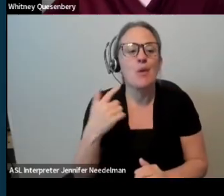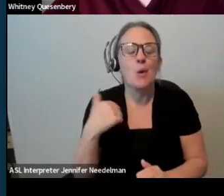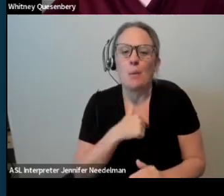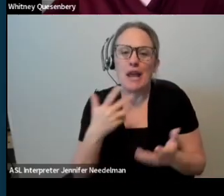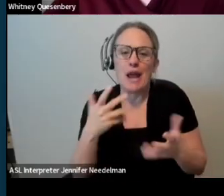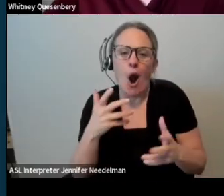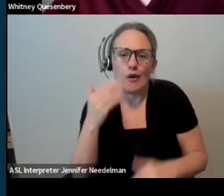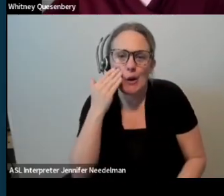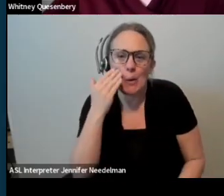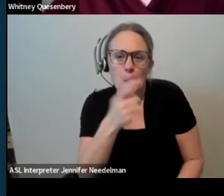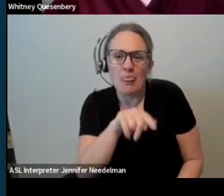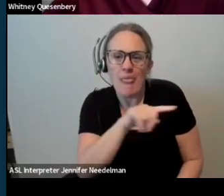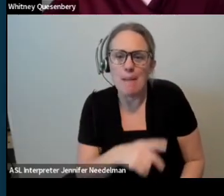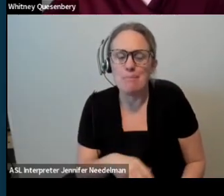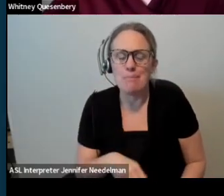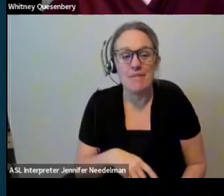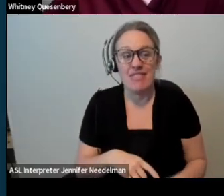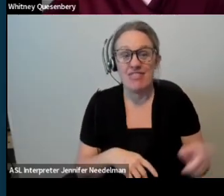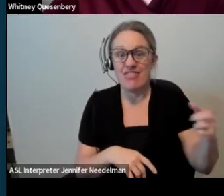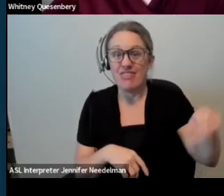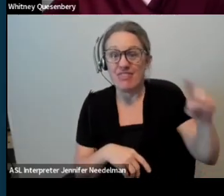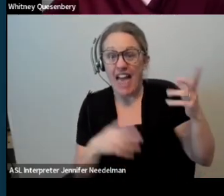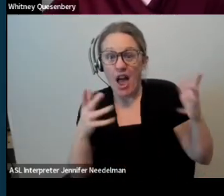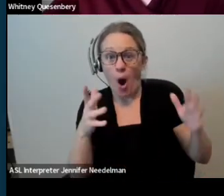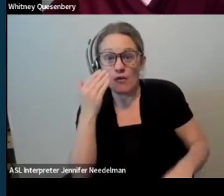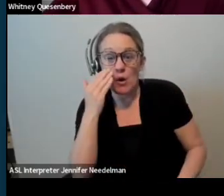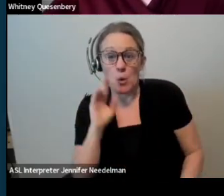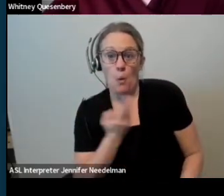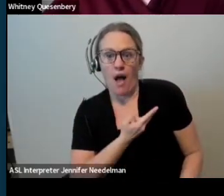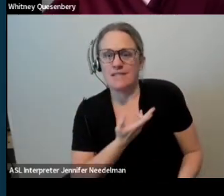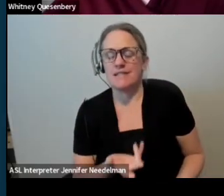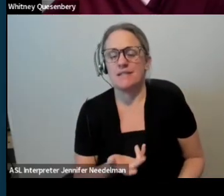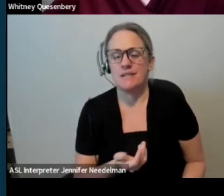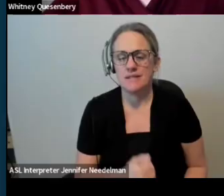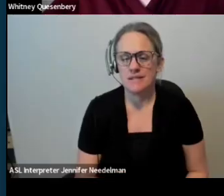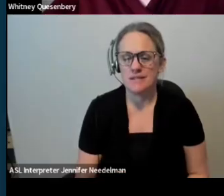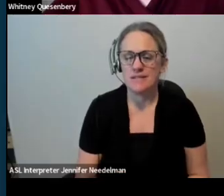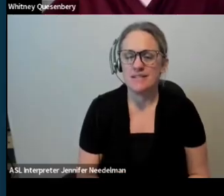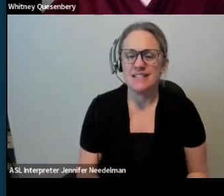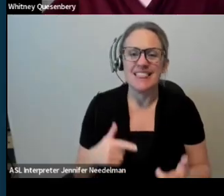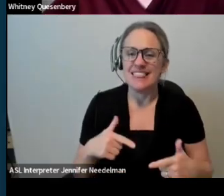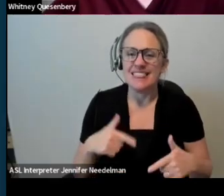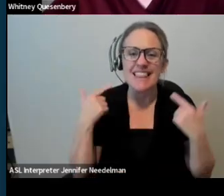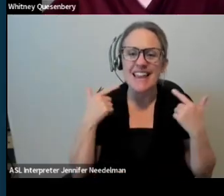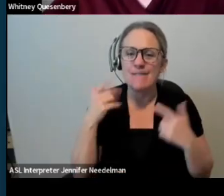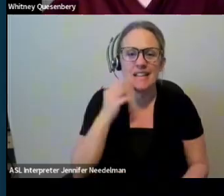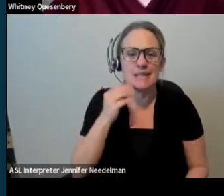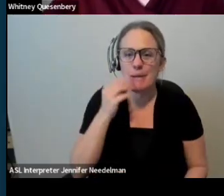So I think you can, you can, you can never, lived experience trumps everything